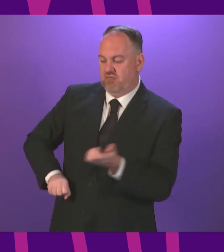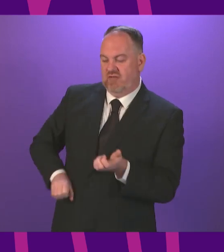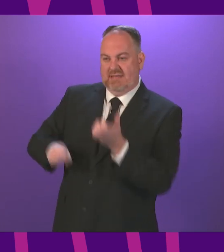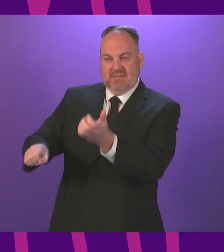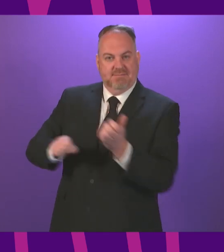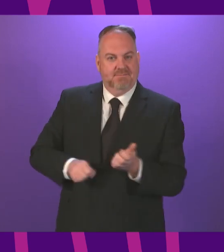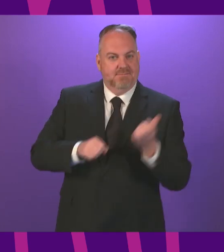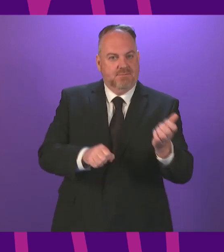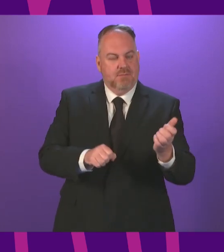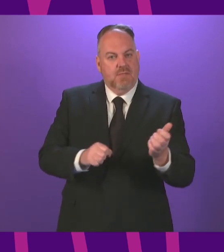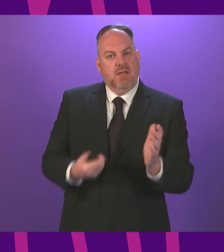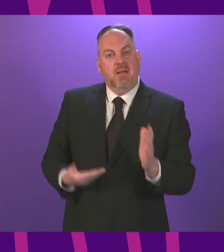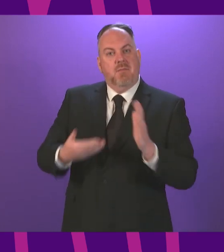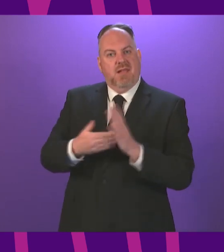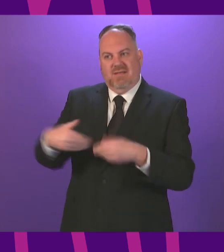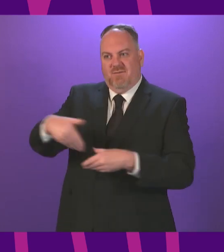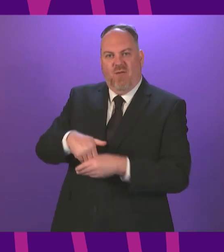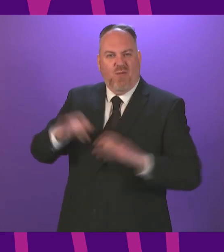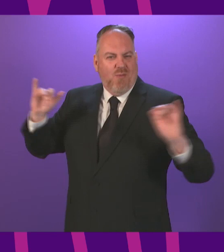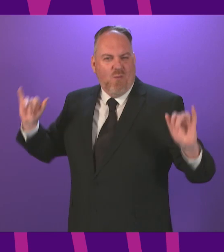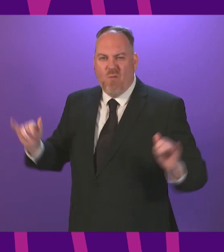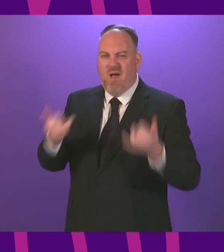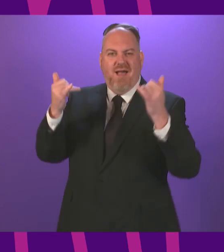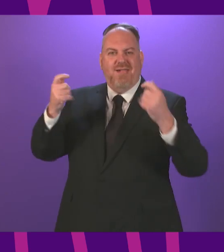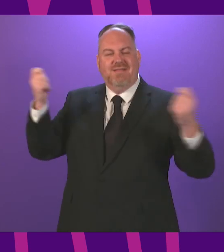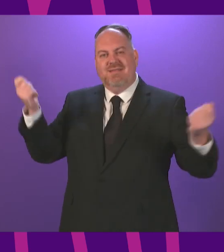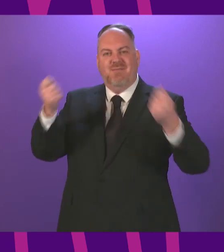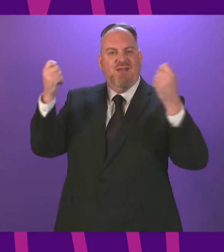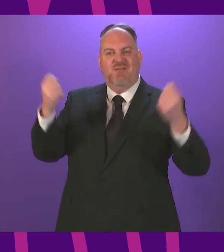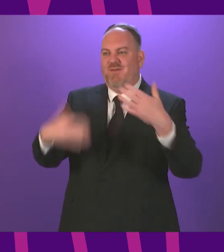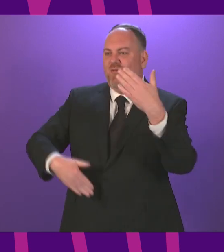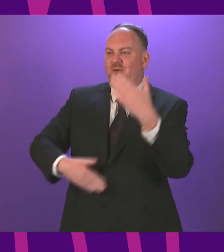of the sometimes wild celebrations surrounding the installation of any new rector,